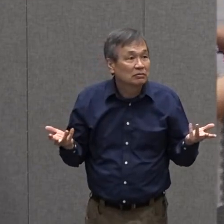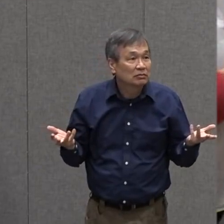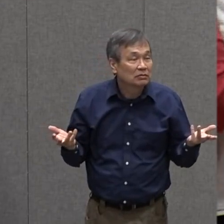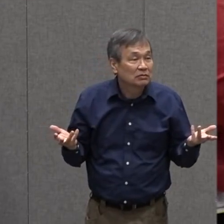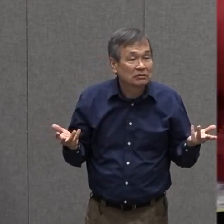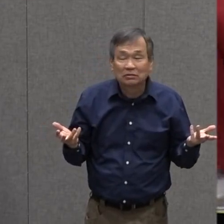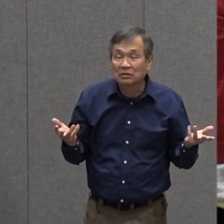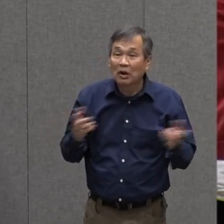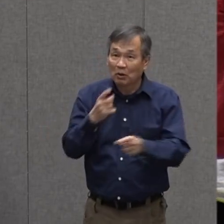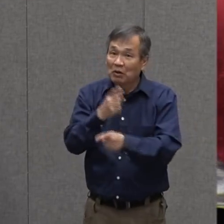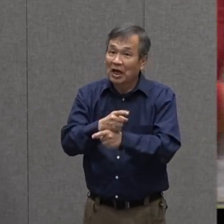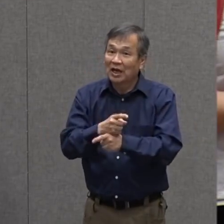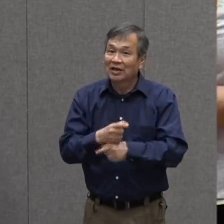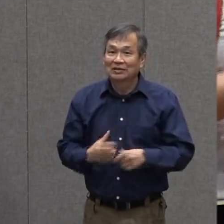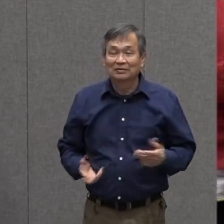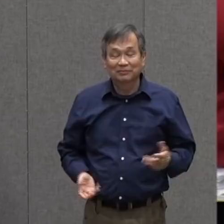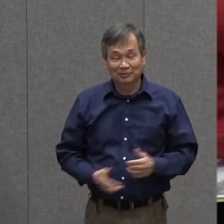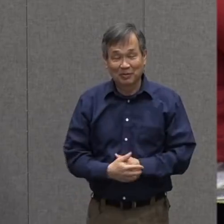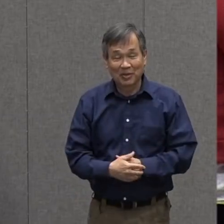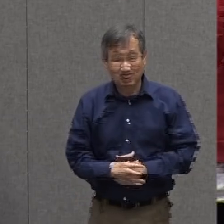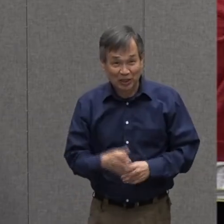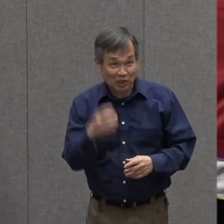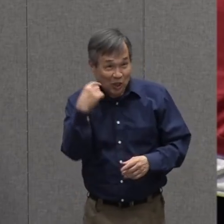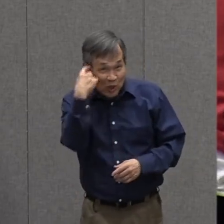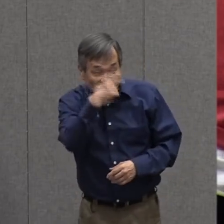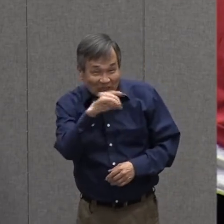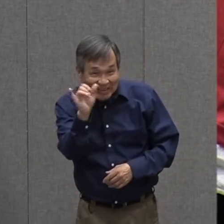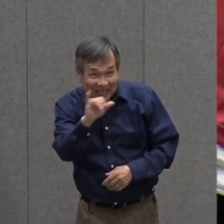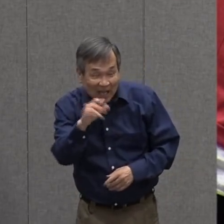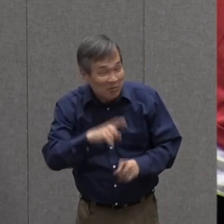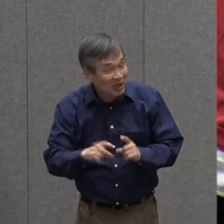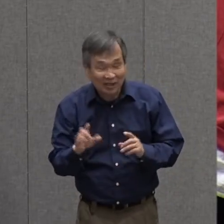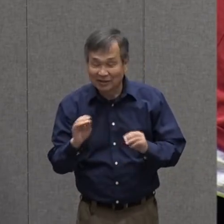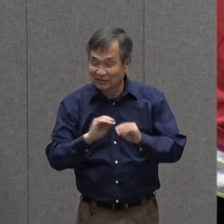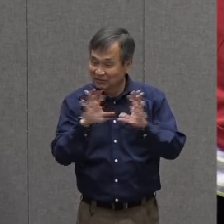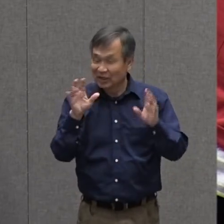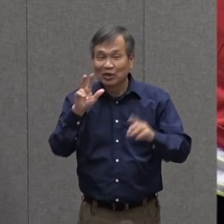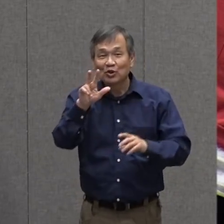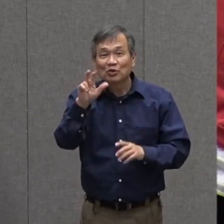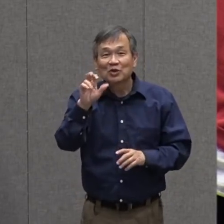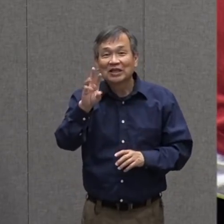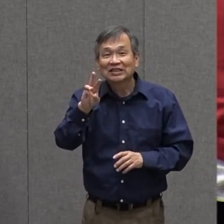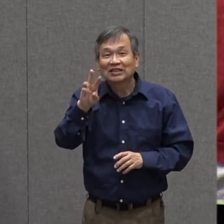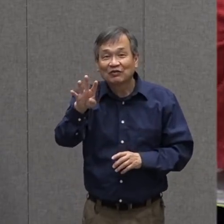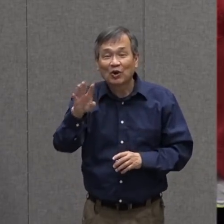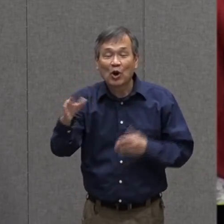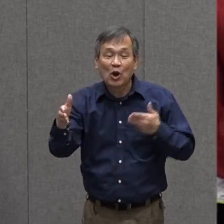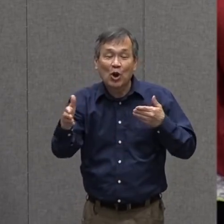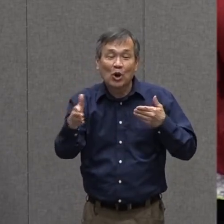You're right. It looked like it was about the same but 364 is actually closer to 300 than 219.